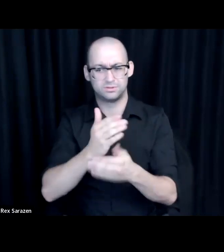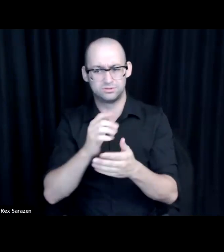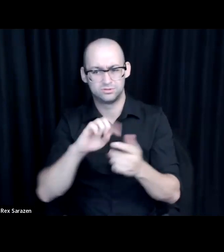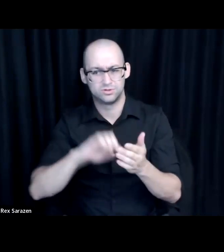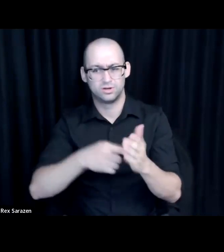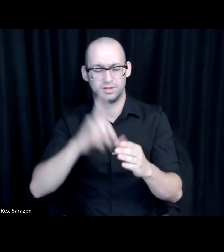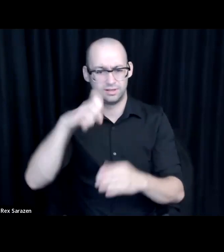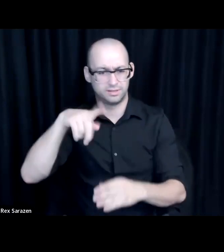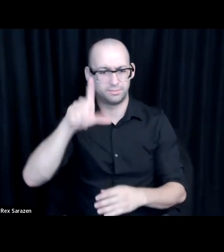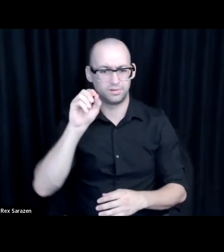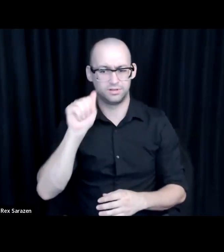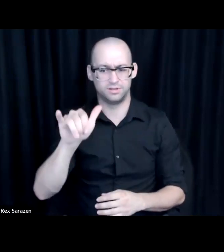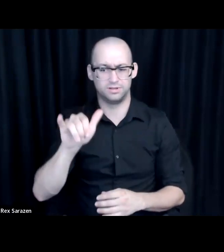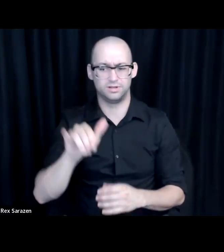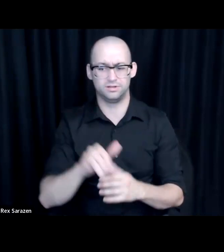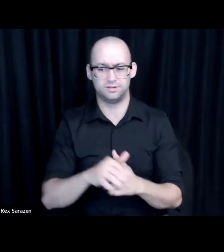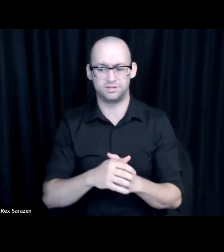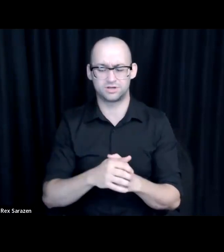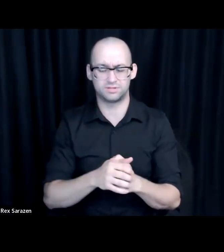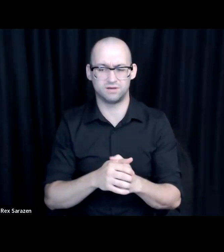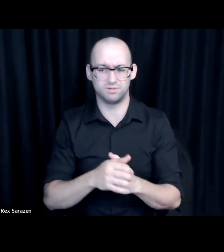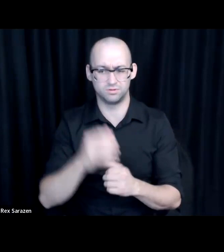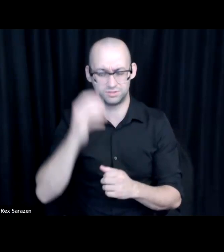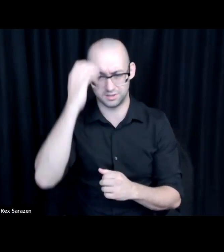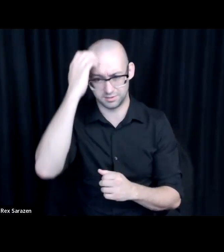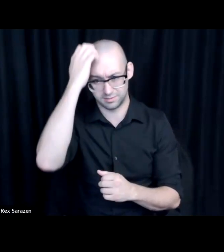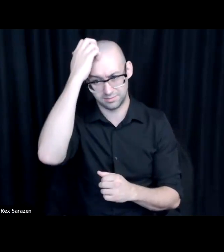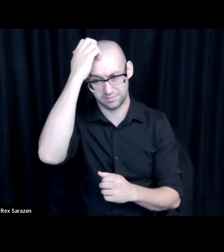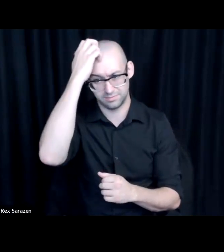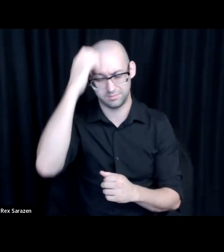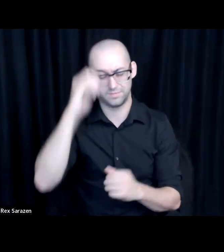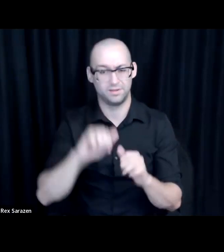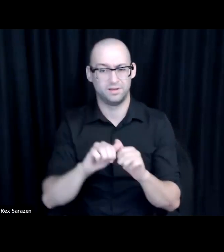and teaching the community and engaging the community on how broadband can enhance your life,